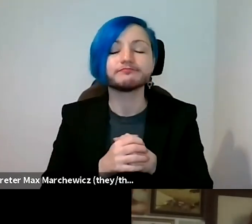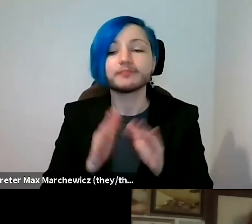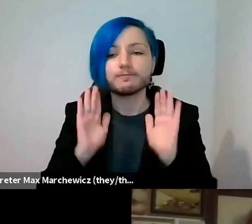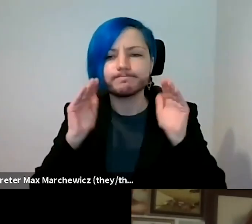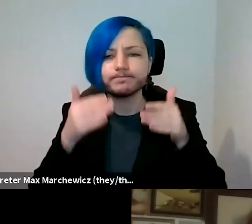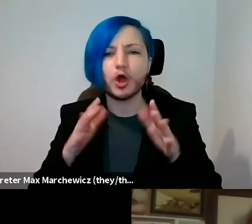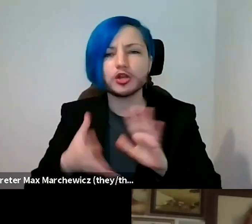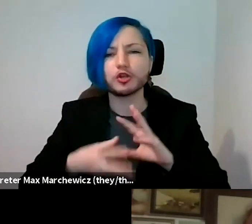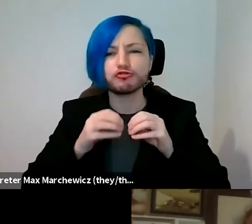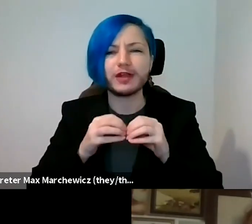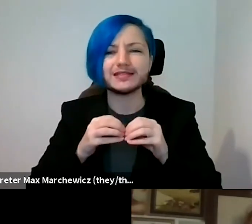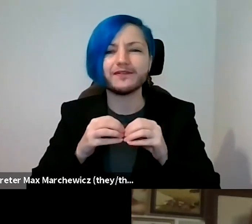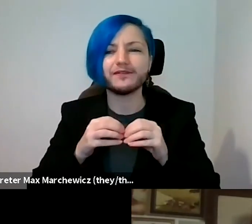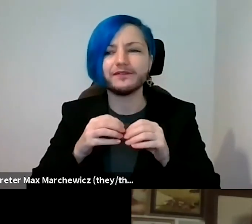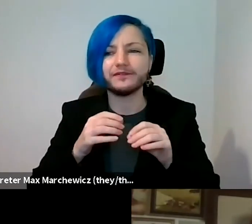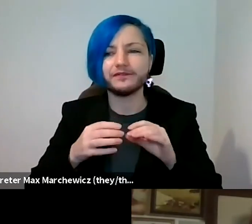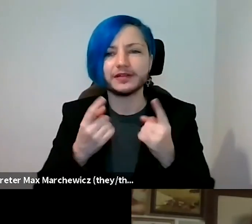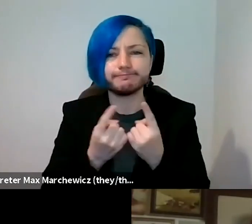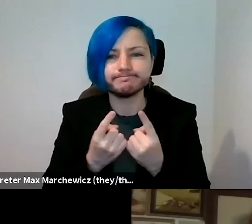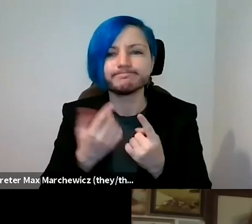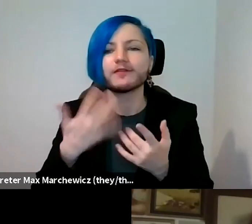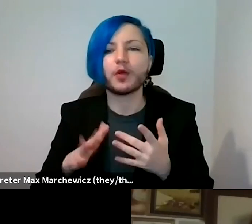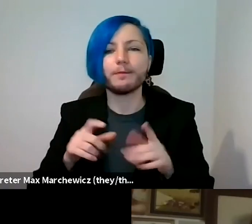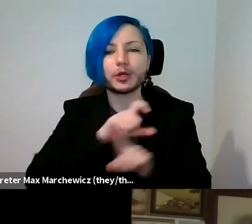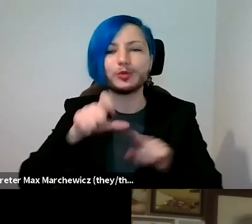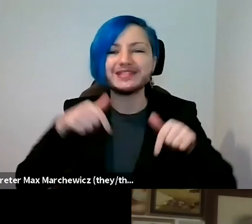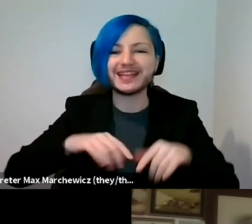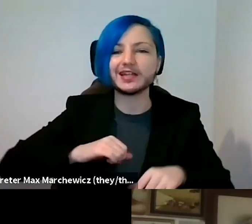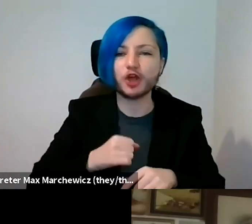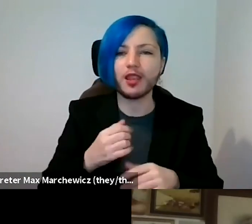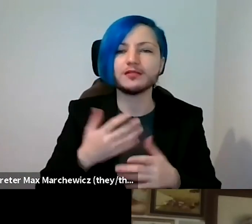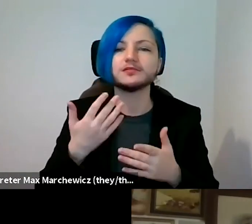from diasporic communities across Scotland. This is taking place Sunday at 12,